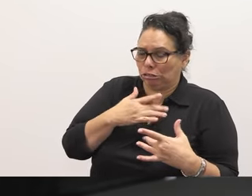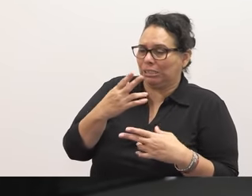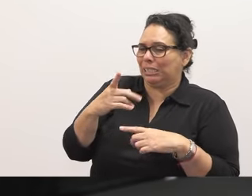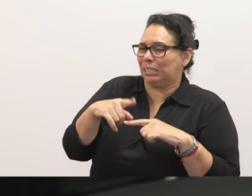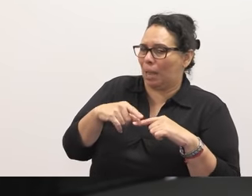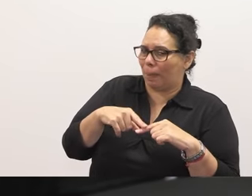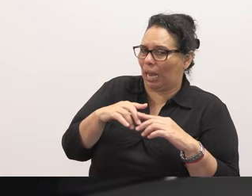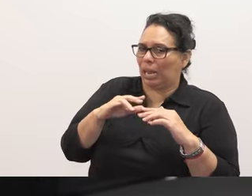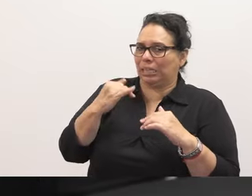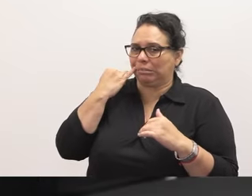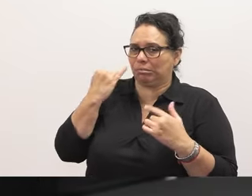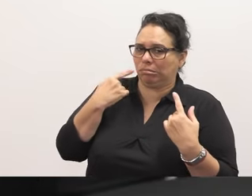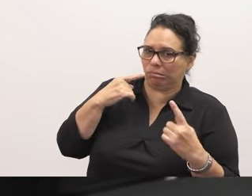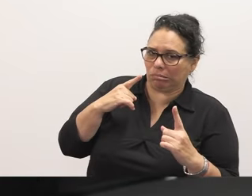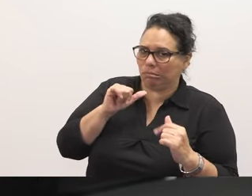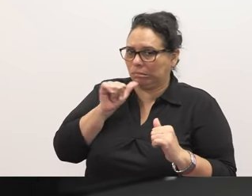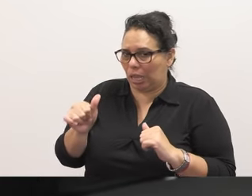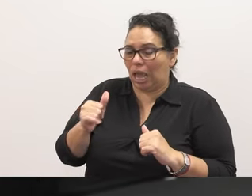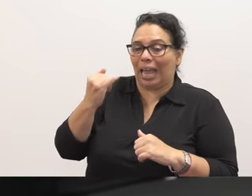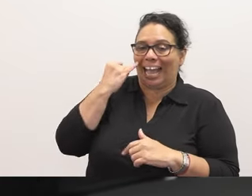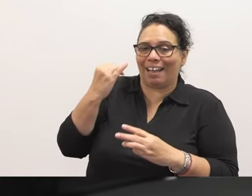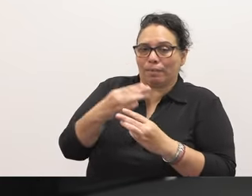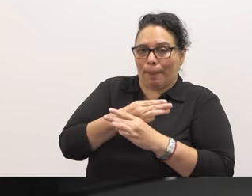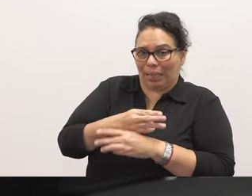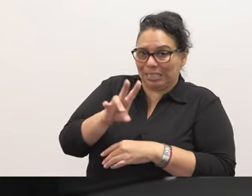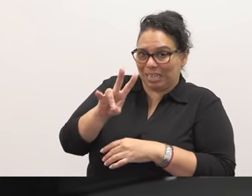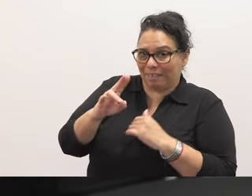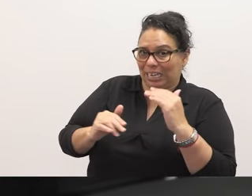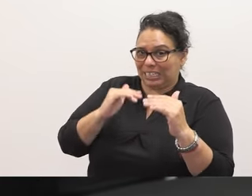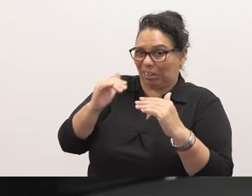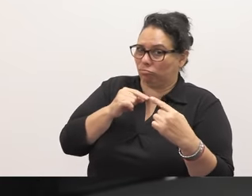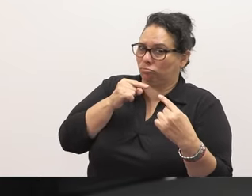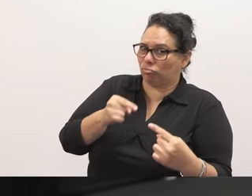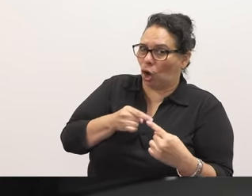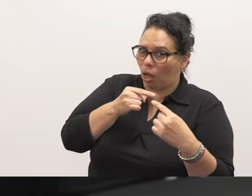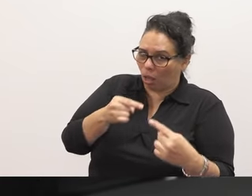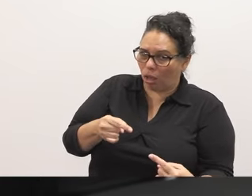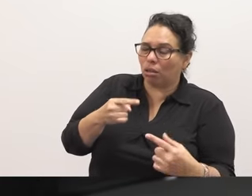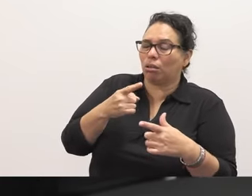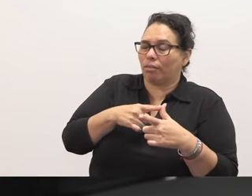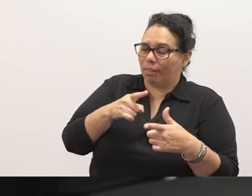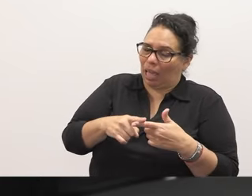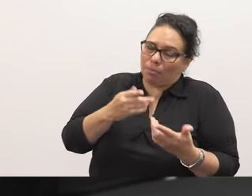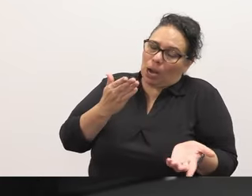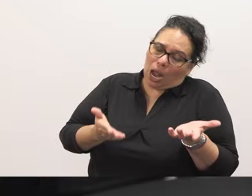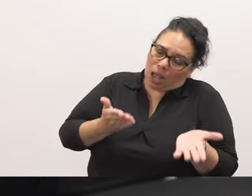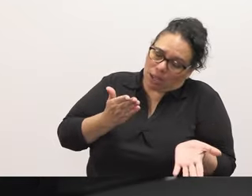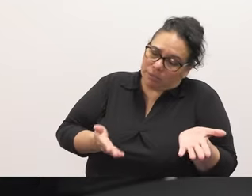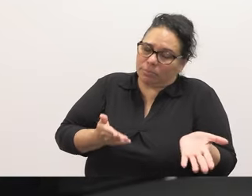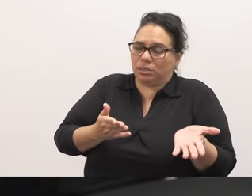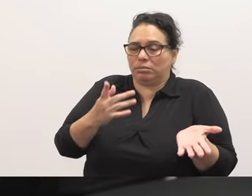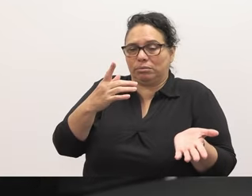on how they did in math seven accelerated. So if I was in math seven accelerated and I struggled, then perhaps there would be those individual conversations